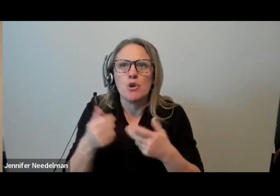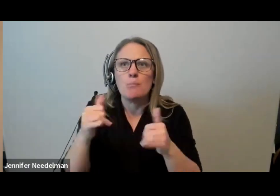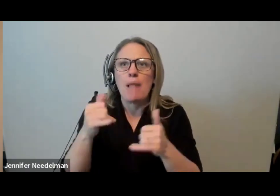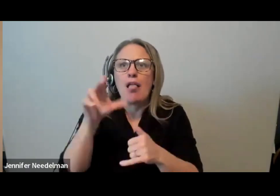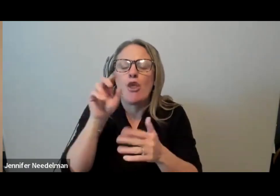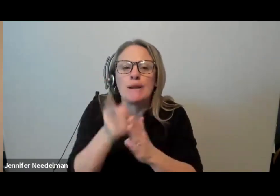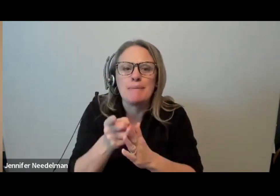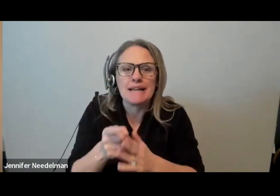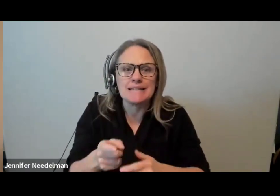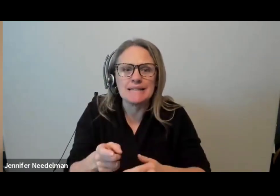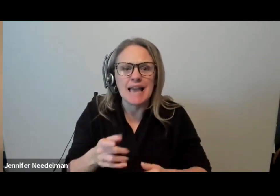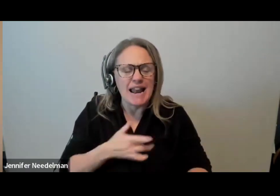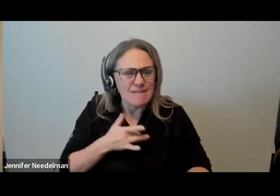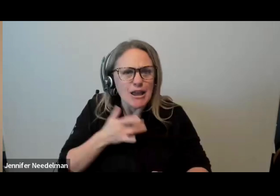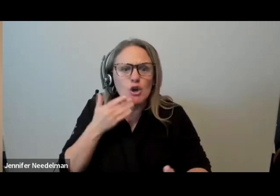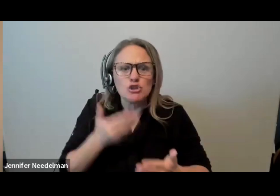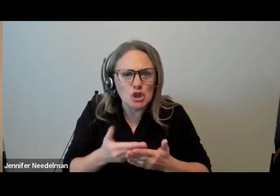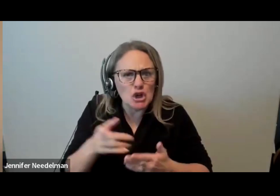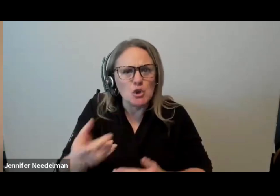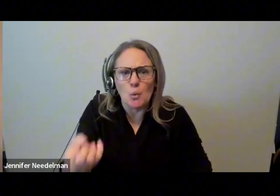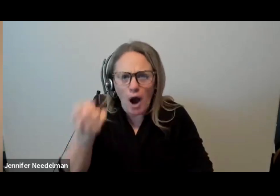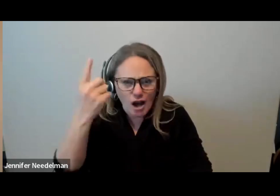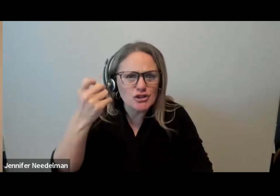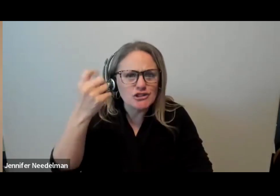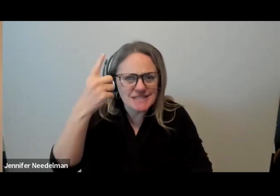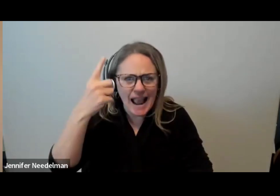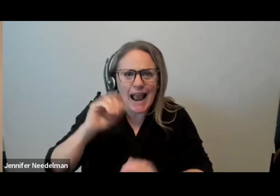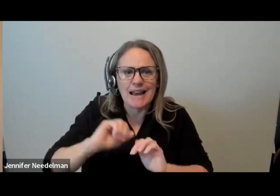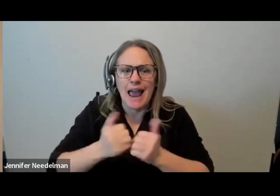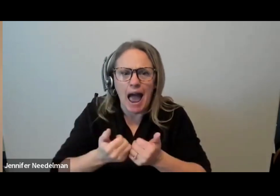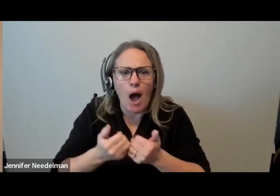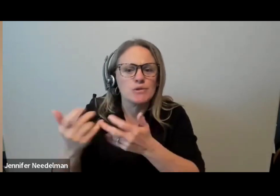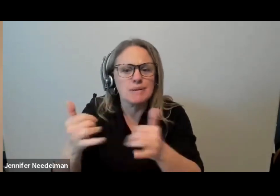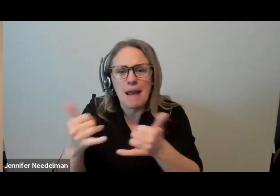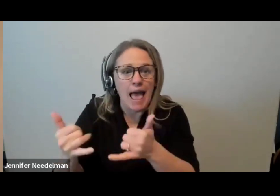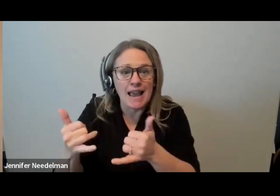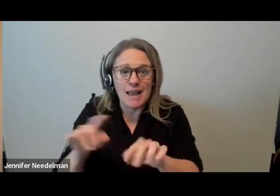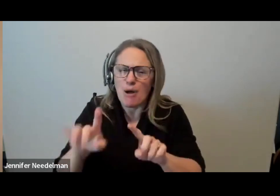and it just feels really good. You understand how to play it, but you've never played it before.